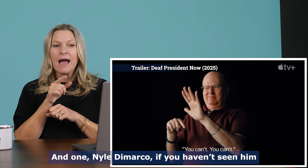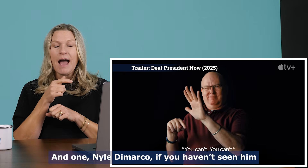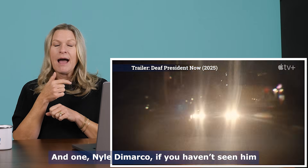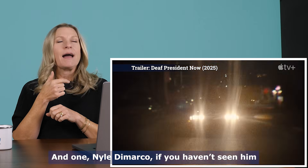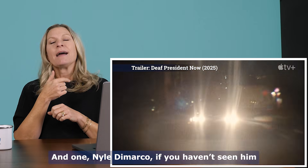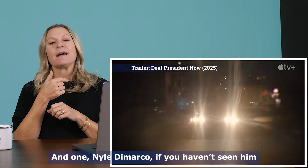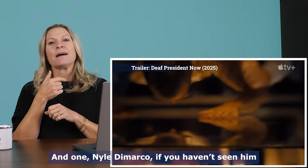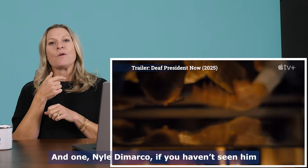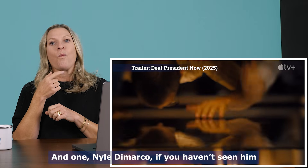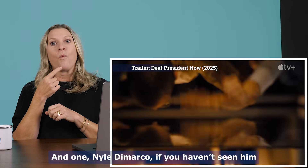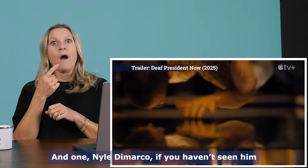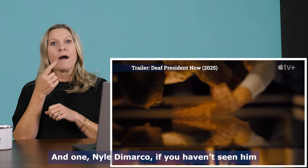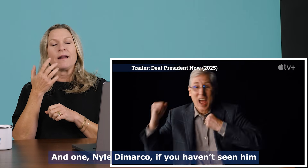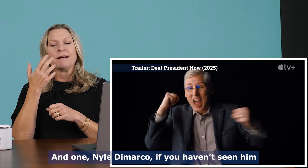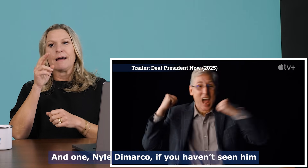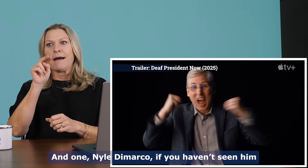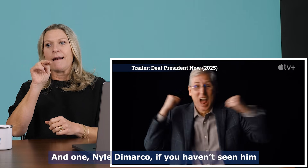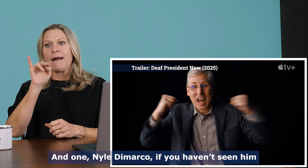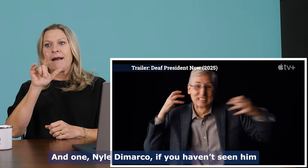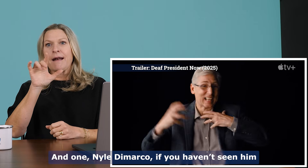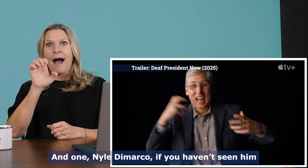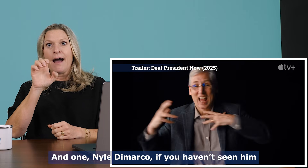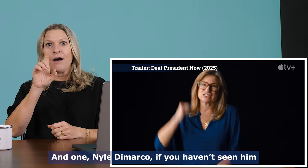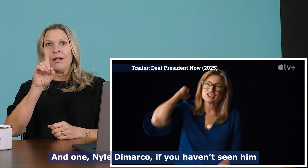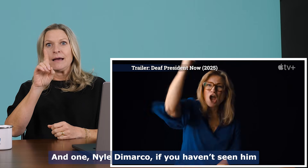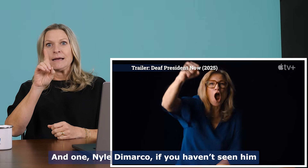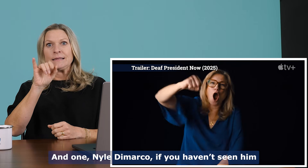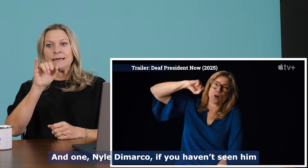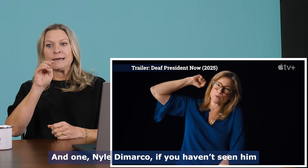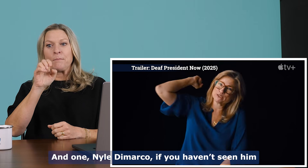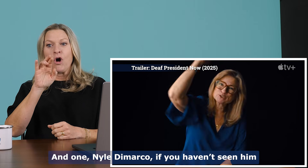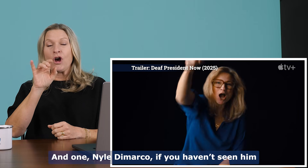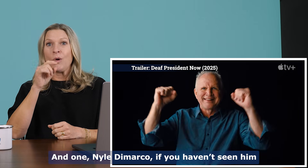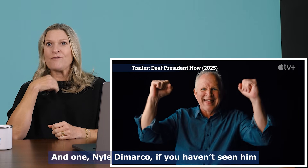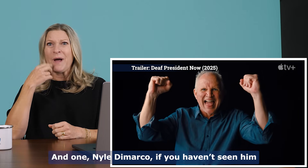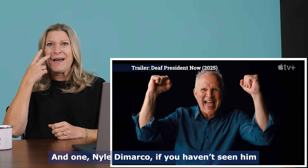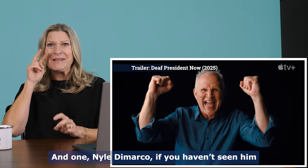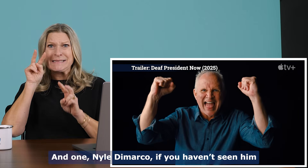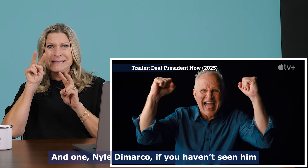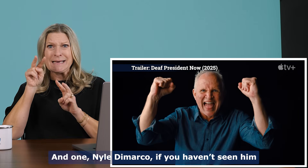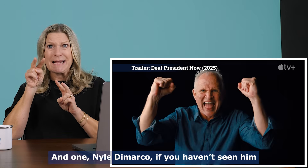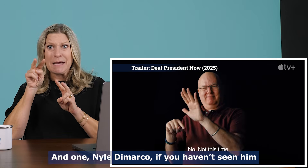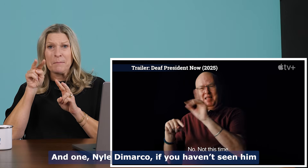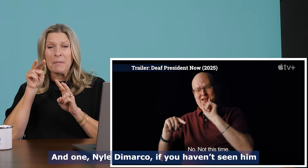And one, Nyle Dimarco, if you haven’t seen him